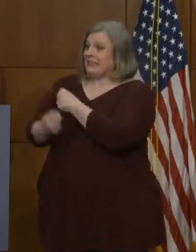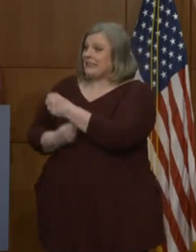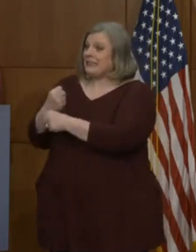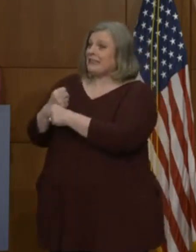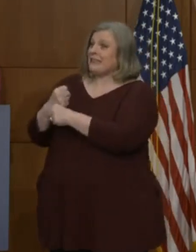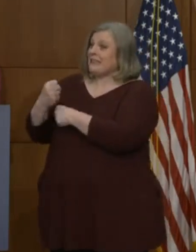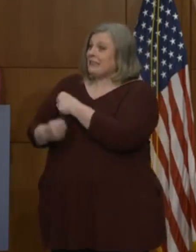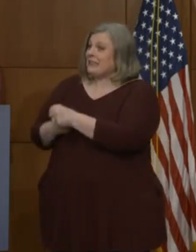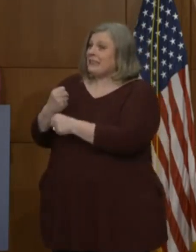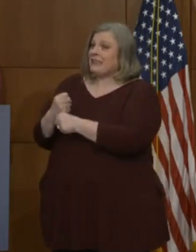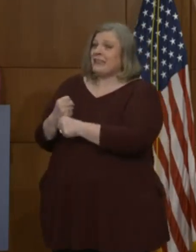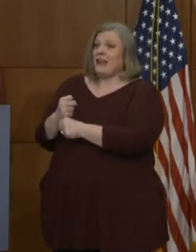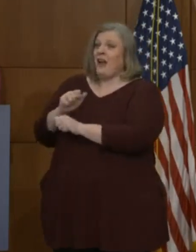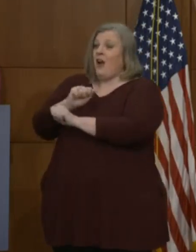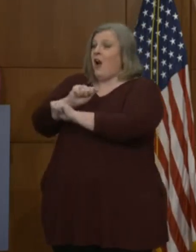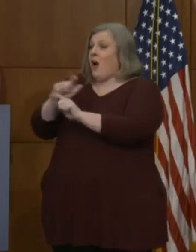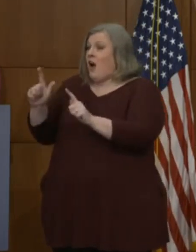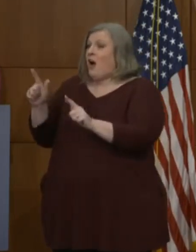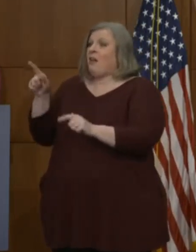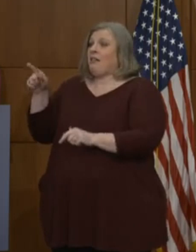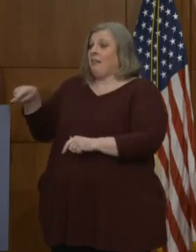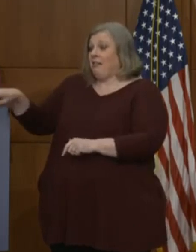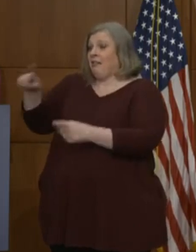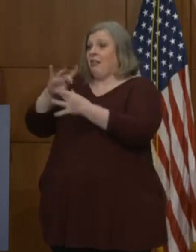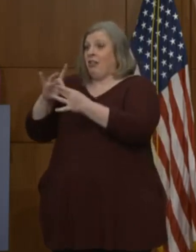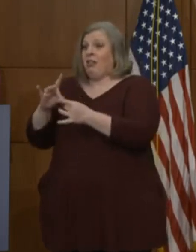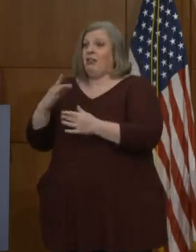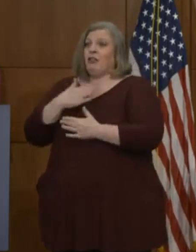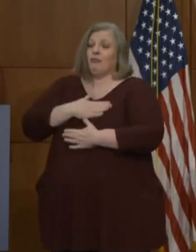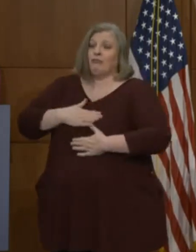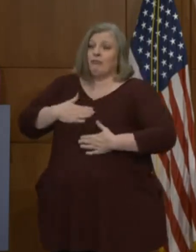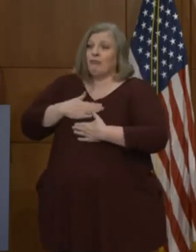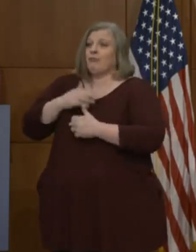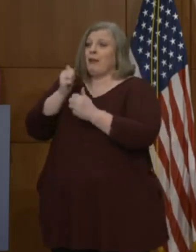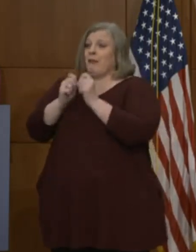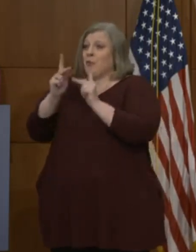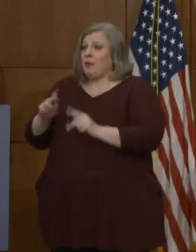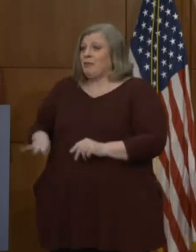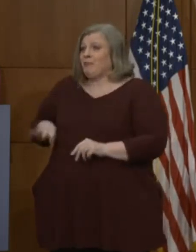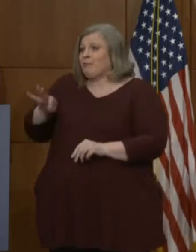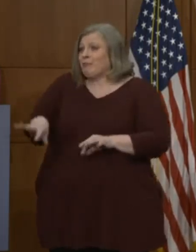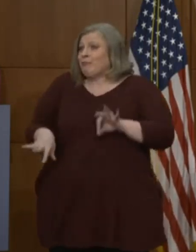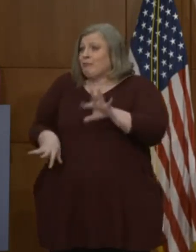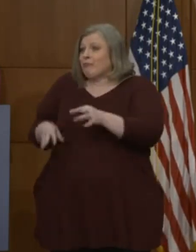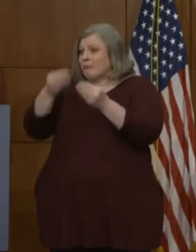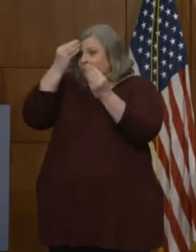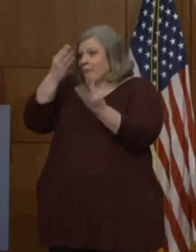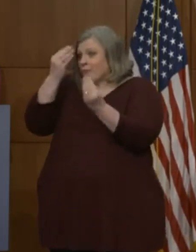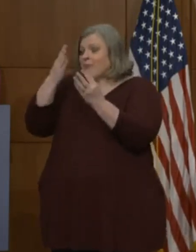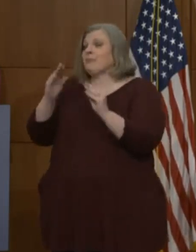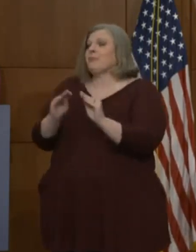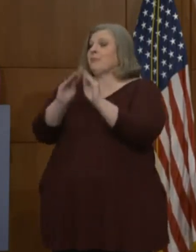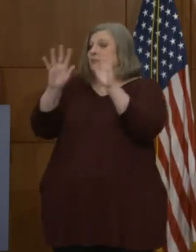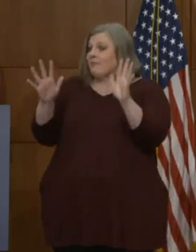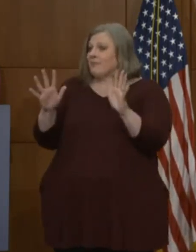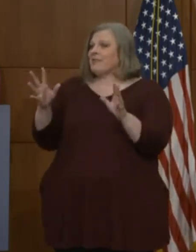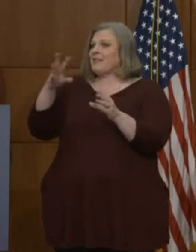WORKED WITH AND BOTH THE HOUSE AND THE SENATE OVER THE YEARS AND THE SENATE OVER THE YEARS AND AS I’VE SAID ALL ALONG I AND AS I’VE SAID ALL ALONG I APPRECIATE EVERYBODY’S INPUT APPRECIATE EVERYBODY’S INPUT SPOKE SO I LISTEN TO THAT AND SPOKE SO I LISTEN TO THAT AND THEN OBVIOUSLY. WE MAKE